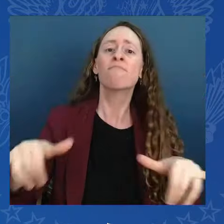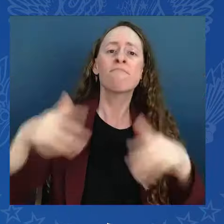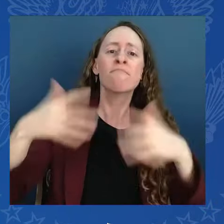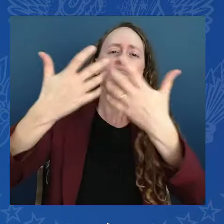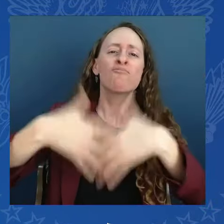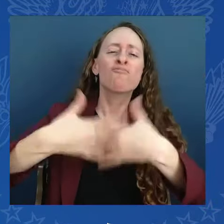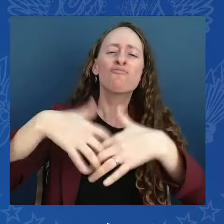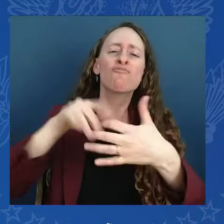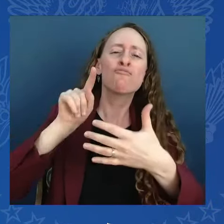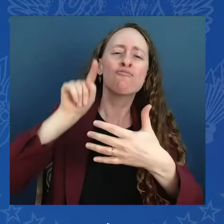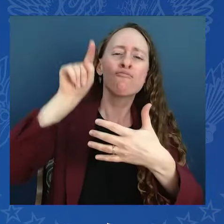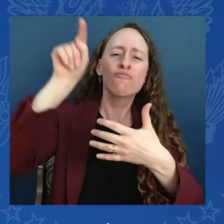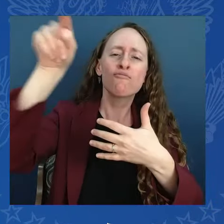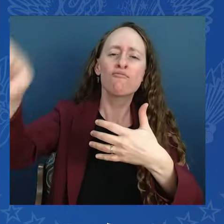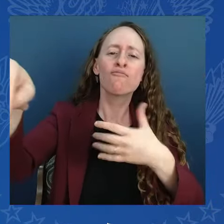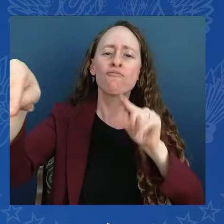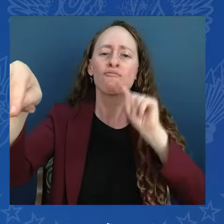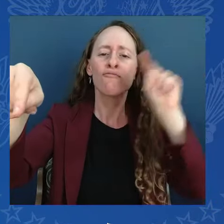within 10 years must be done.